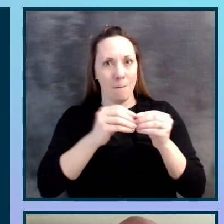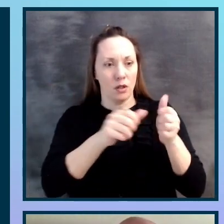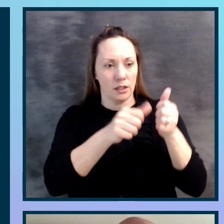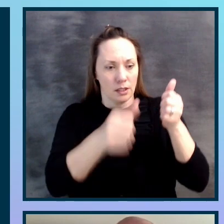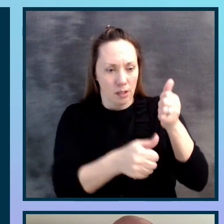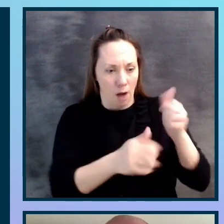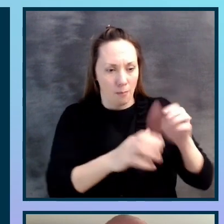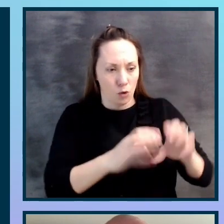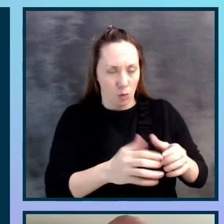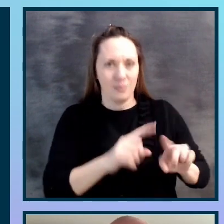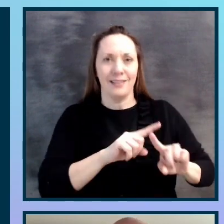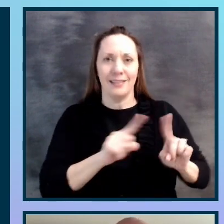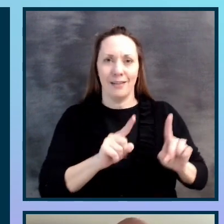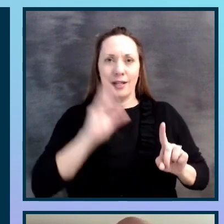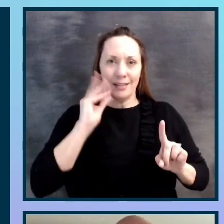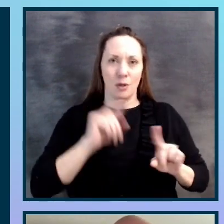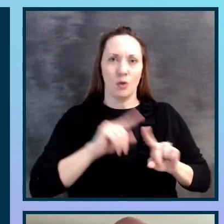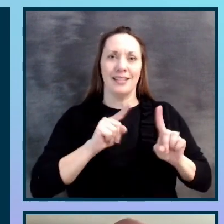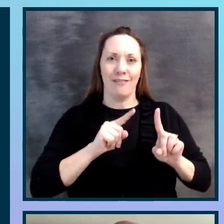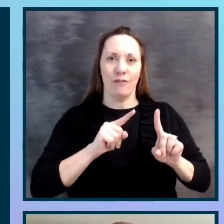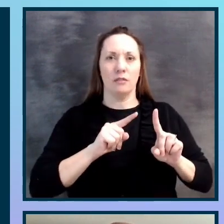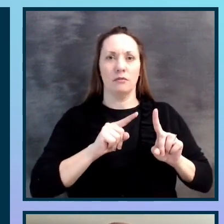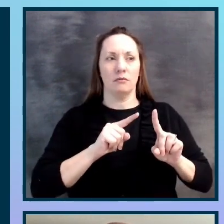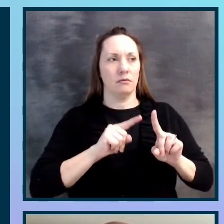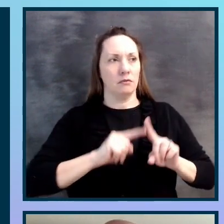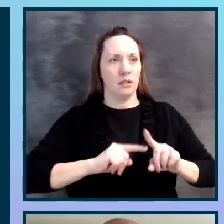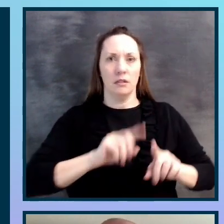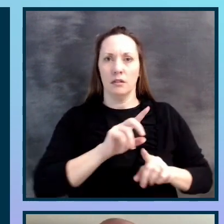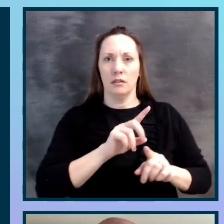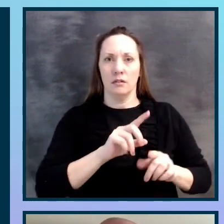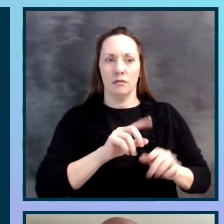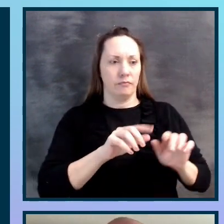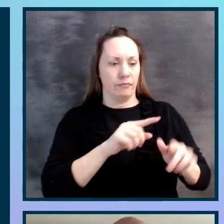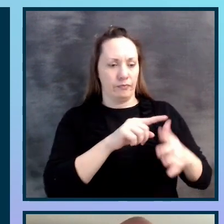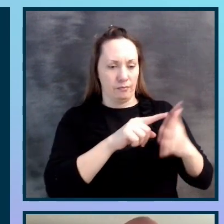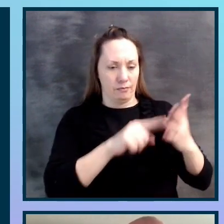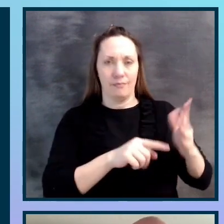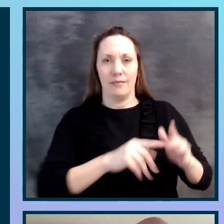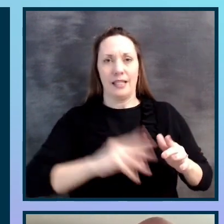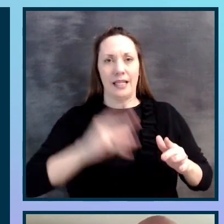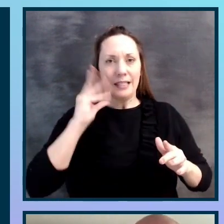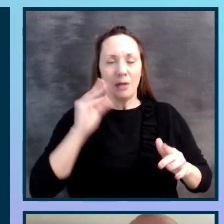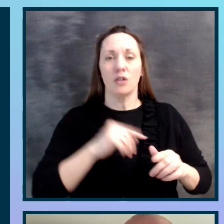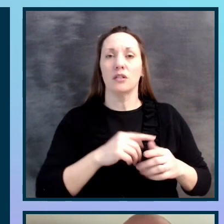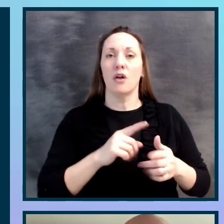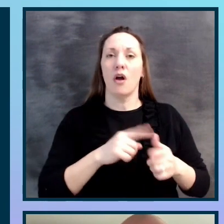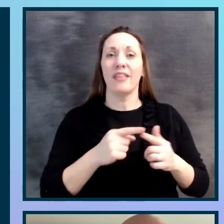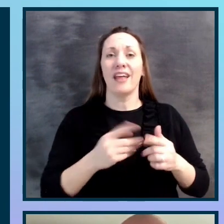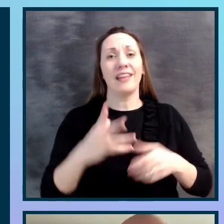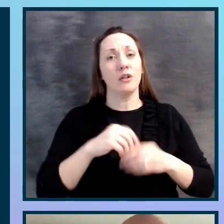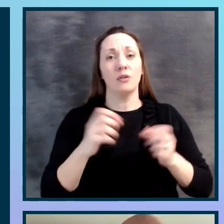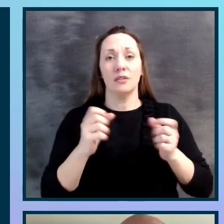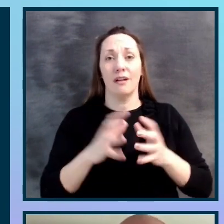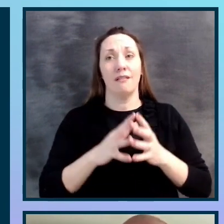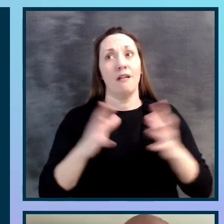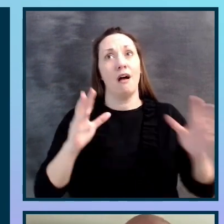and experience. And so you're suddenly starting talking very, very large numbers. And my background originally was in marketing